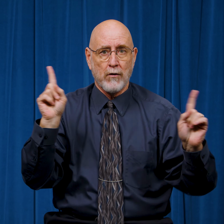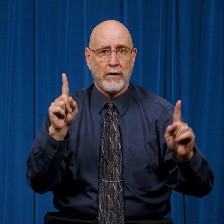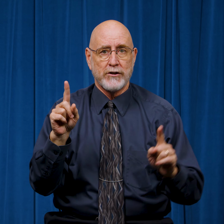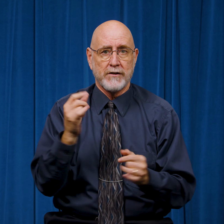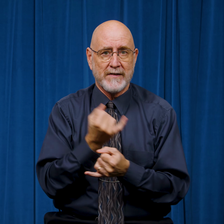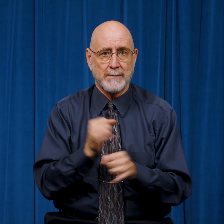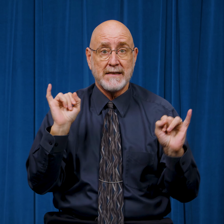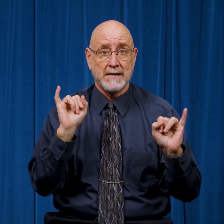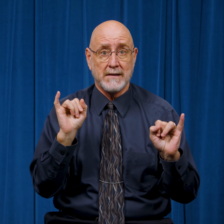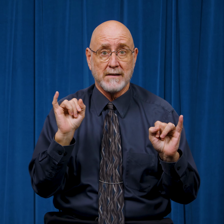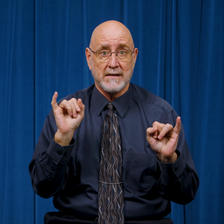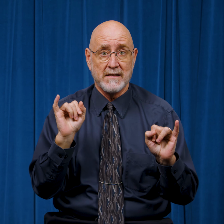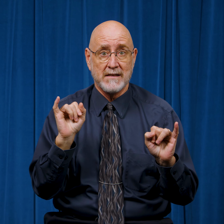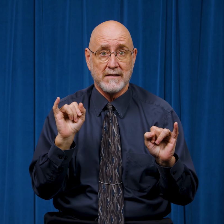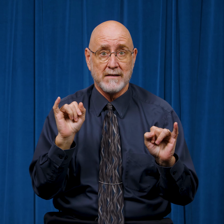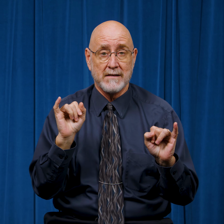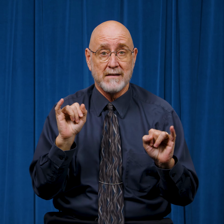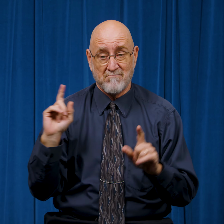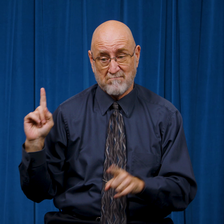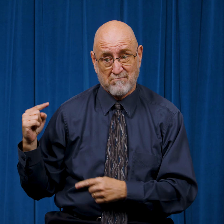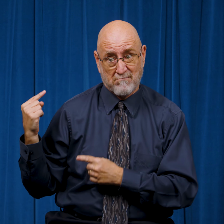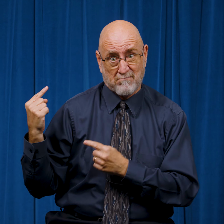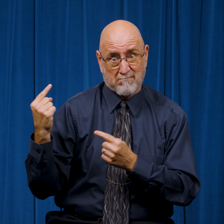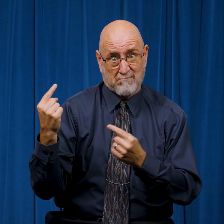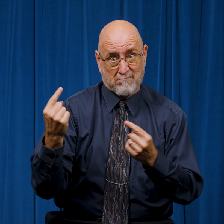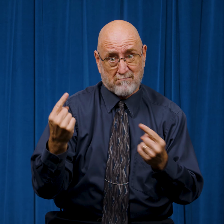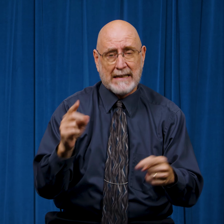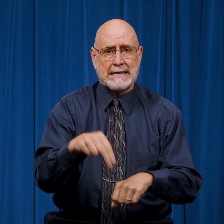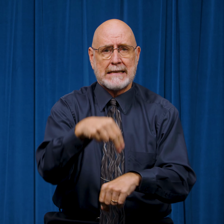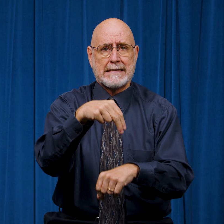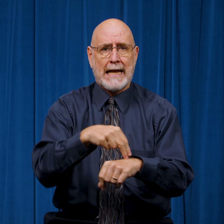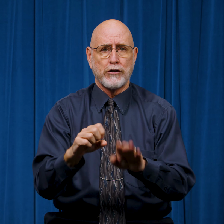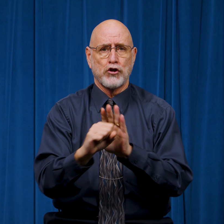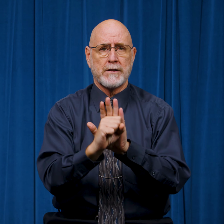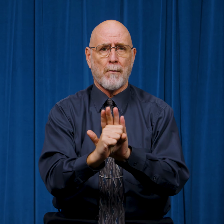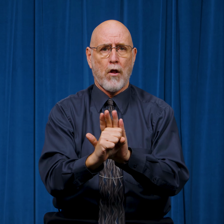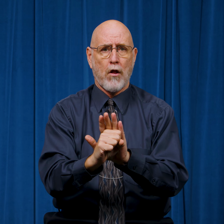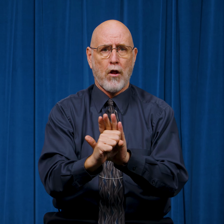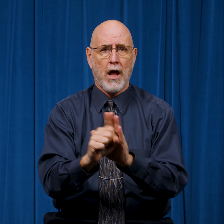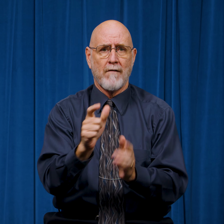Since that day, it has served as a national symbol of liberty